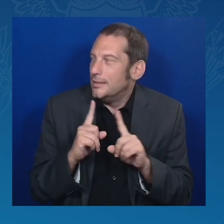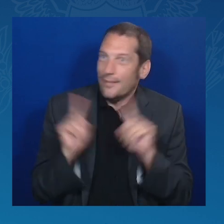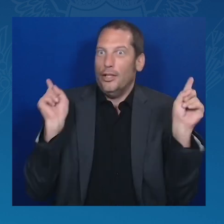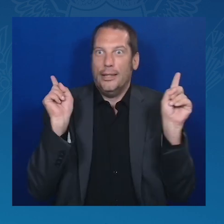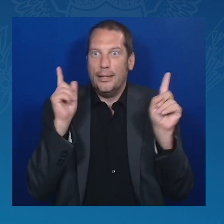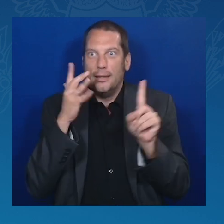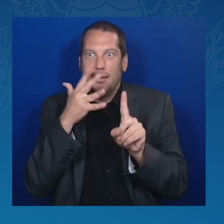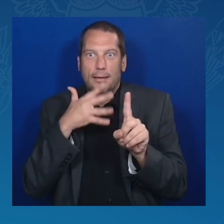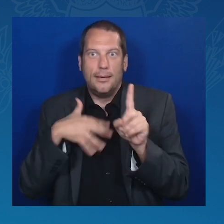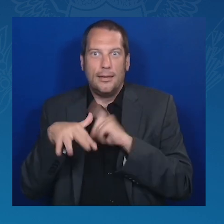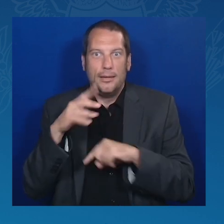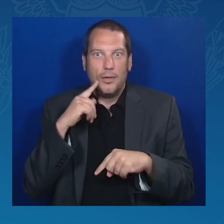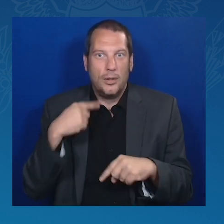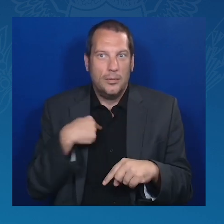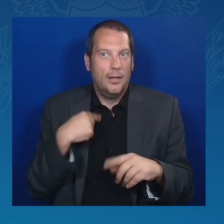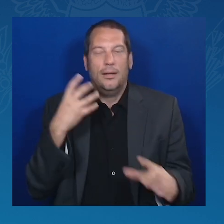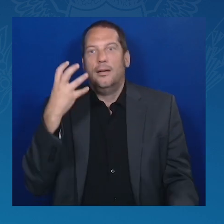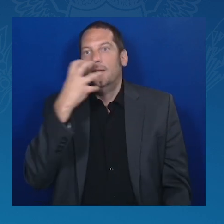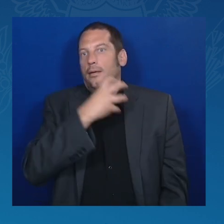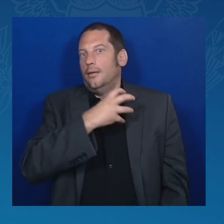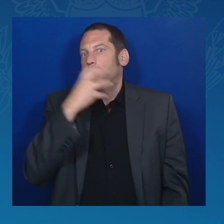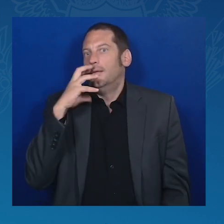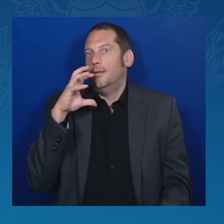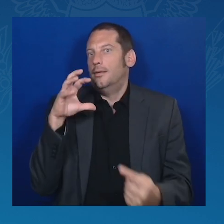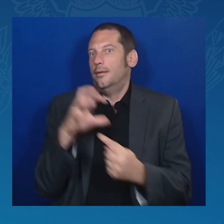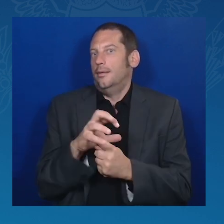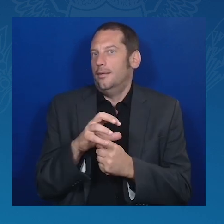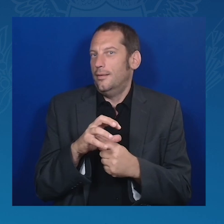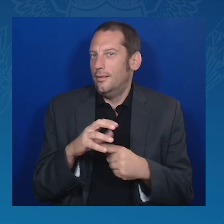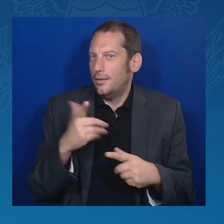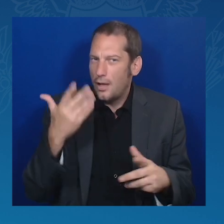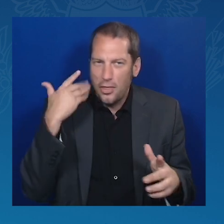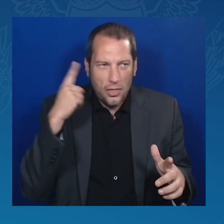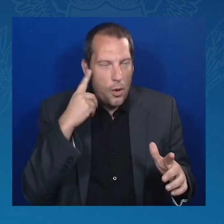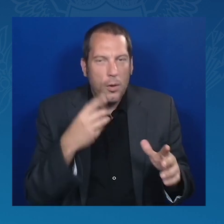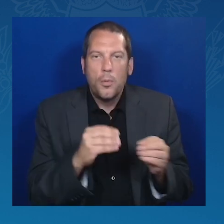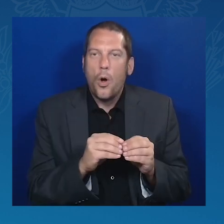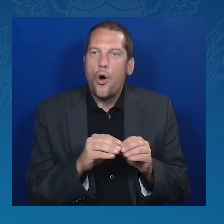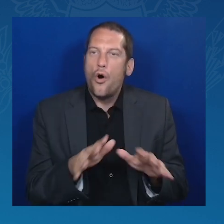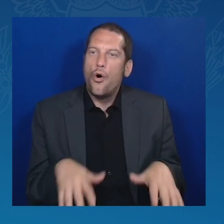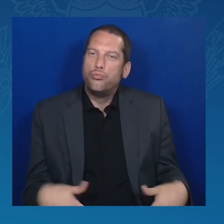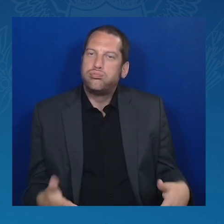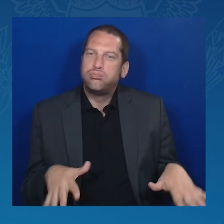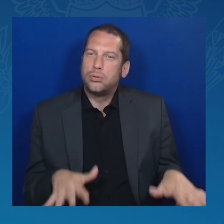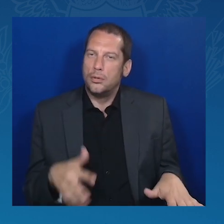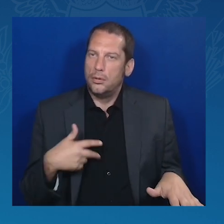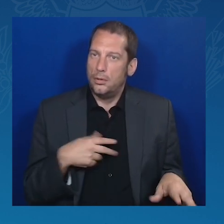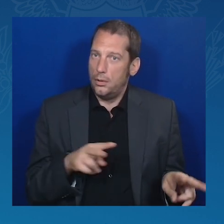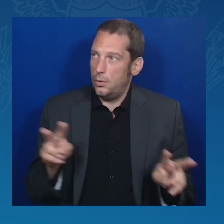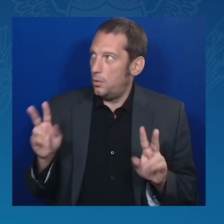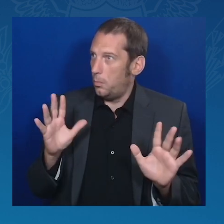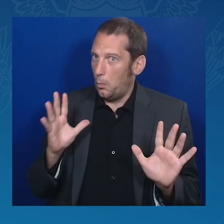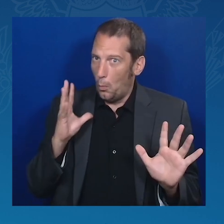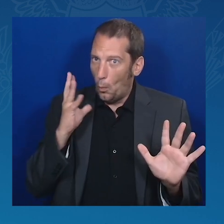I looked out there and I'm like, oh my goodness, this is beautiful. So thank you for having me. The Vice President: I'm so glad you're here. Ms. Teigen: I'm really glad to be here.